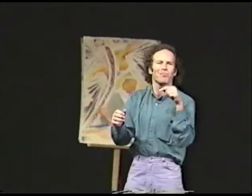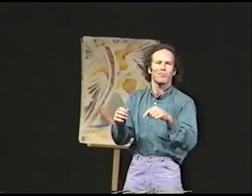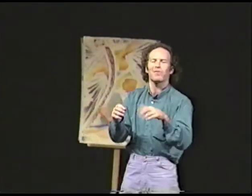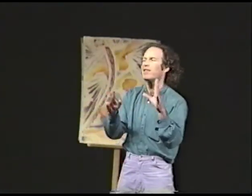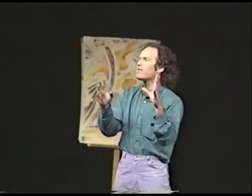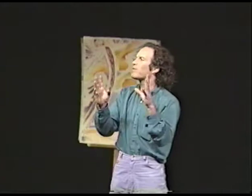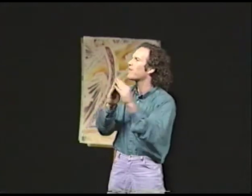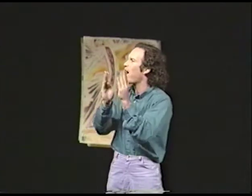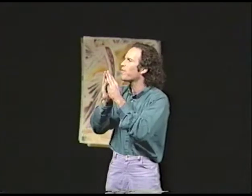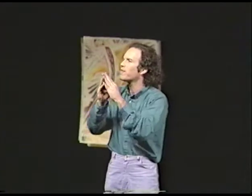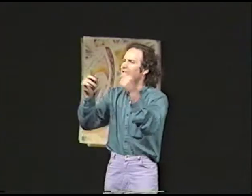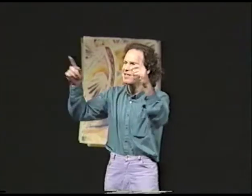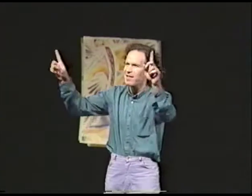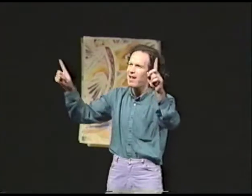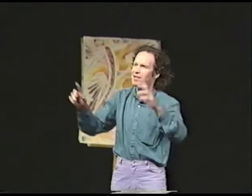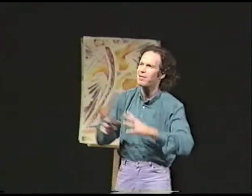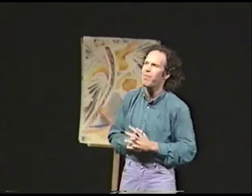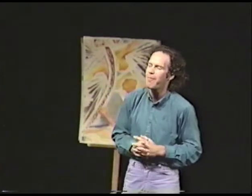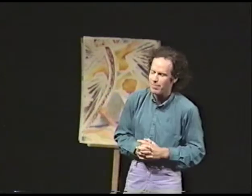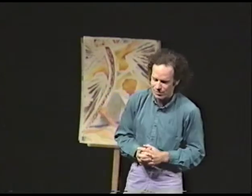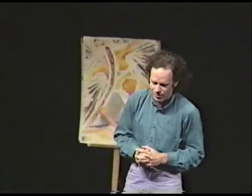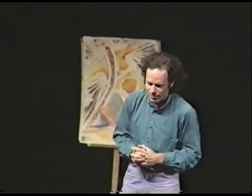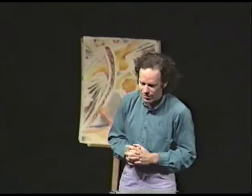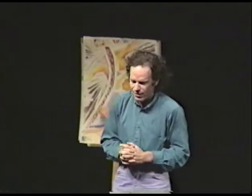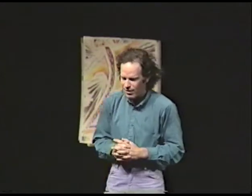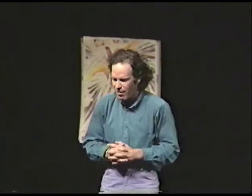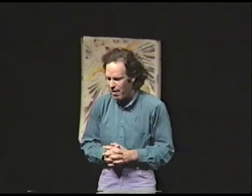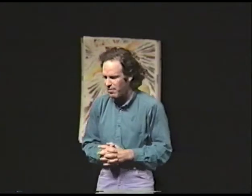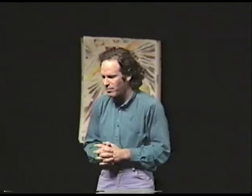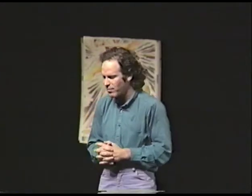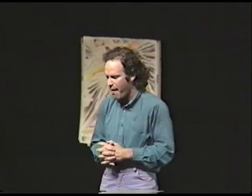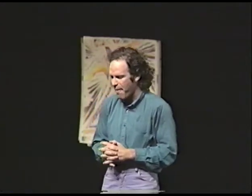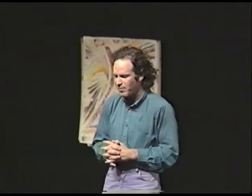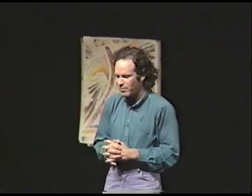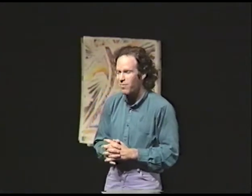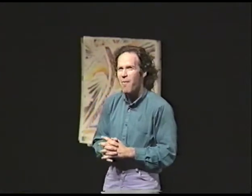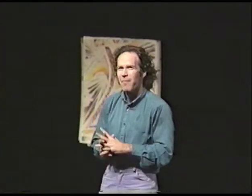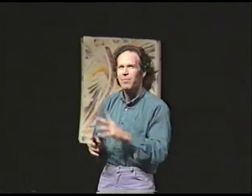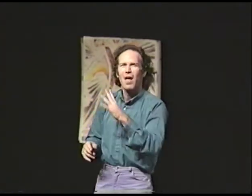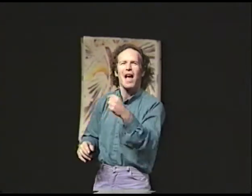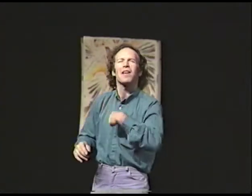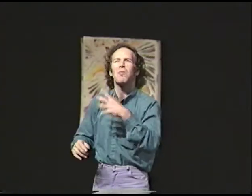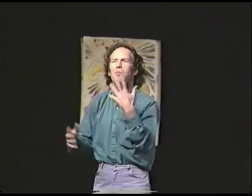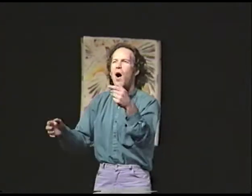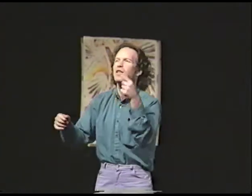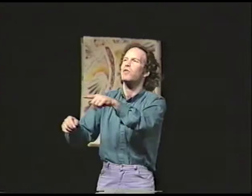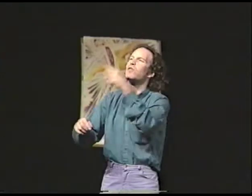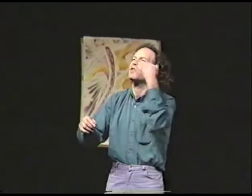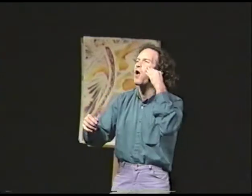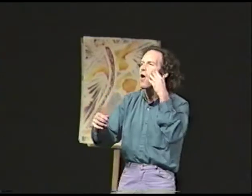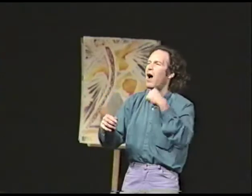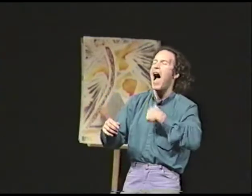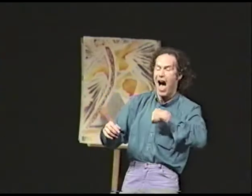I want you to know who supported me and helped me make this conference a success.